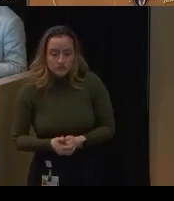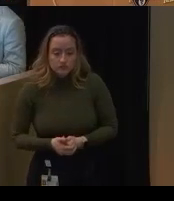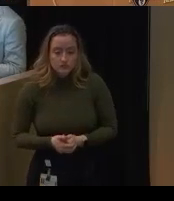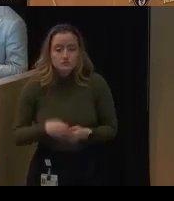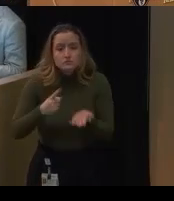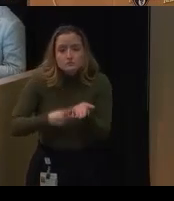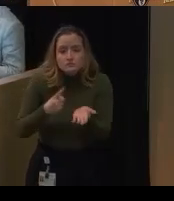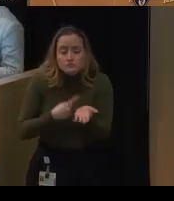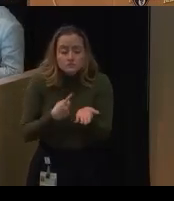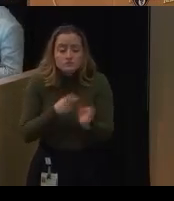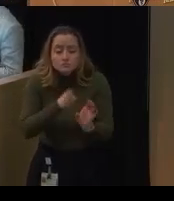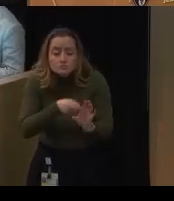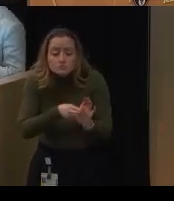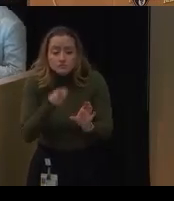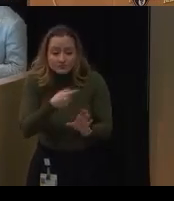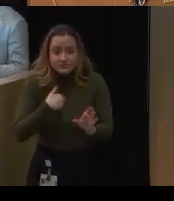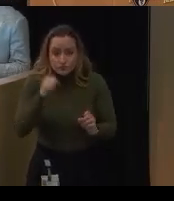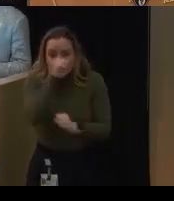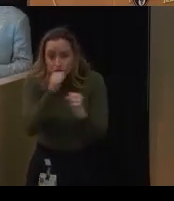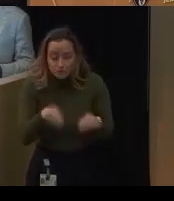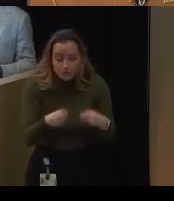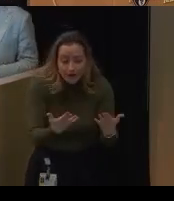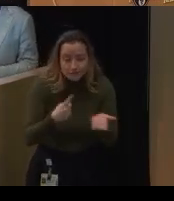are provided with explicit strategies for how to do this other times they're not